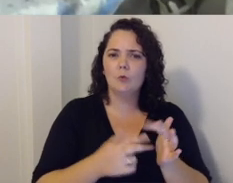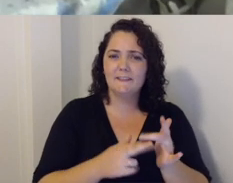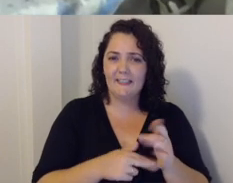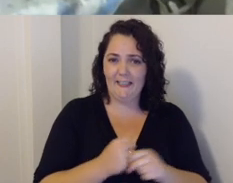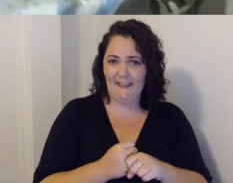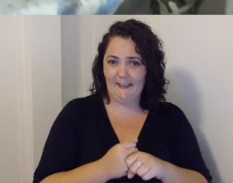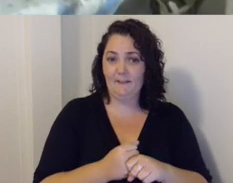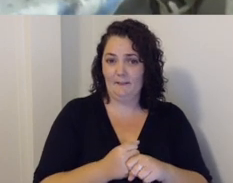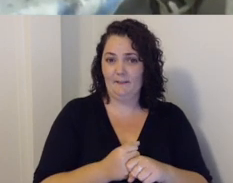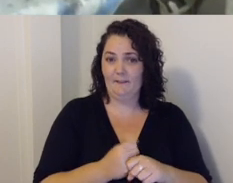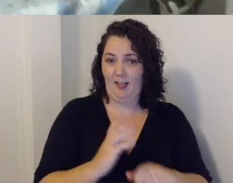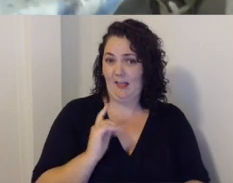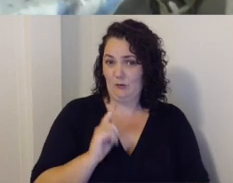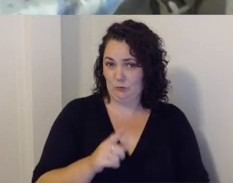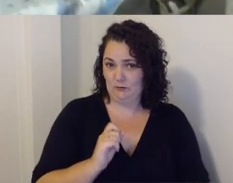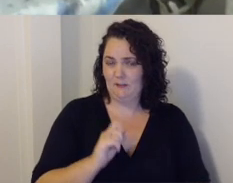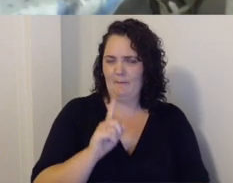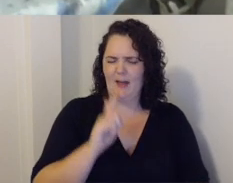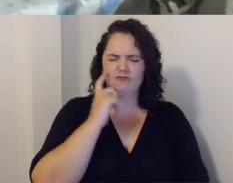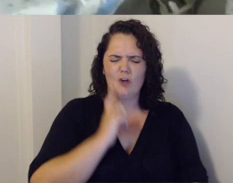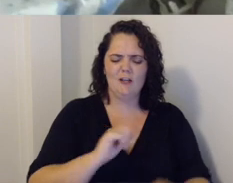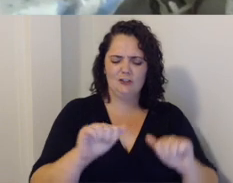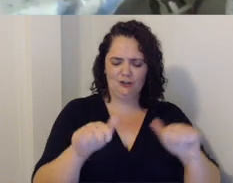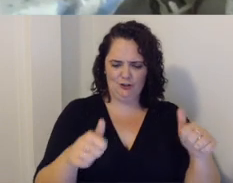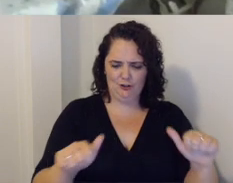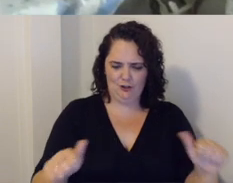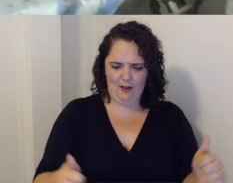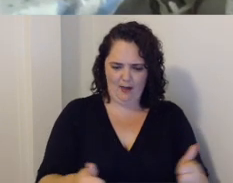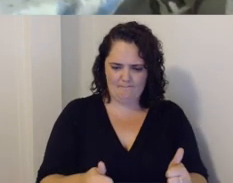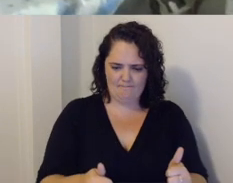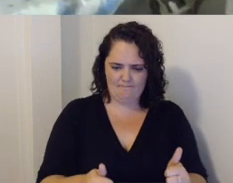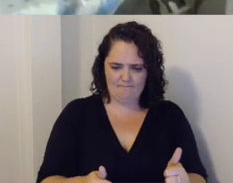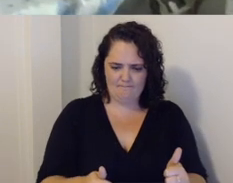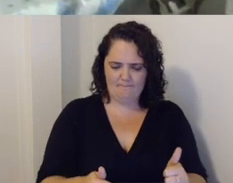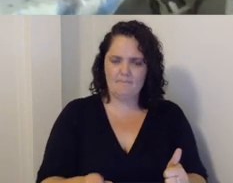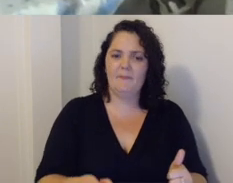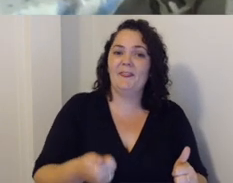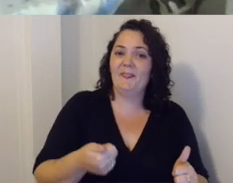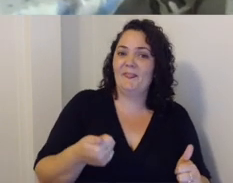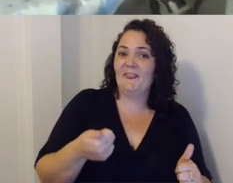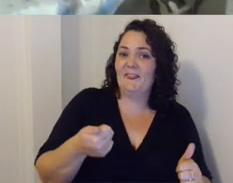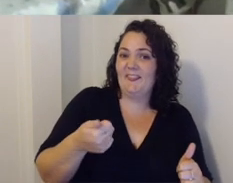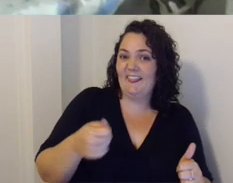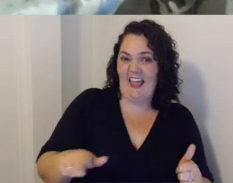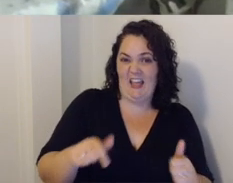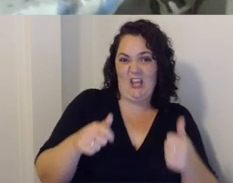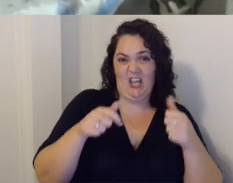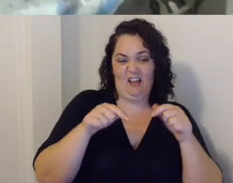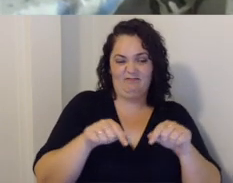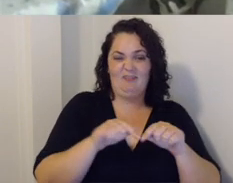within those lines rather than building lines more lines within those lines so I'd say yes and no,